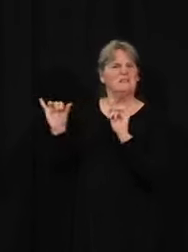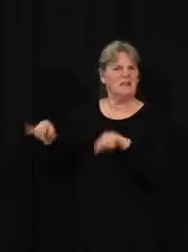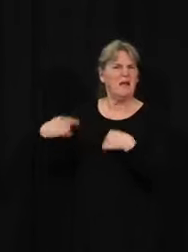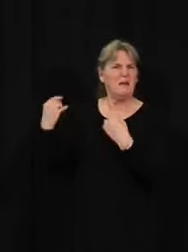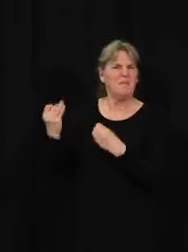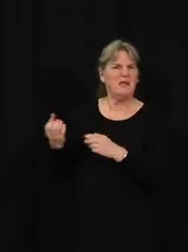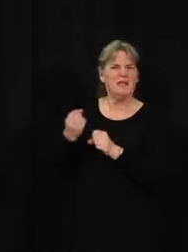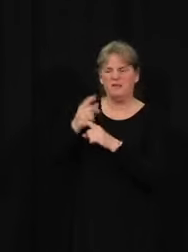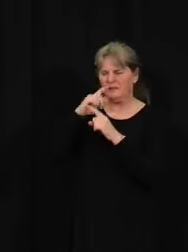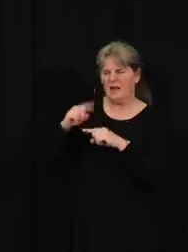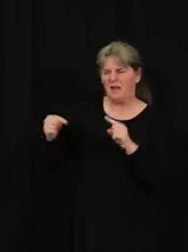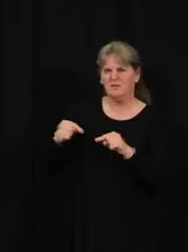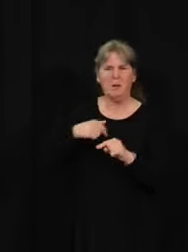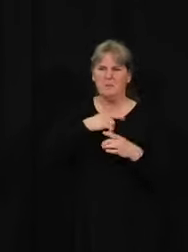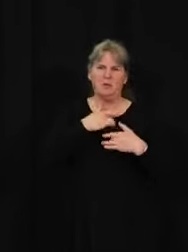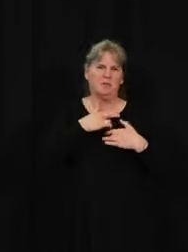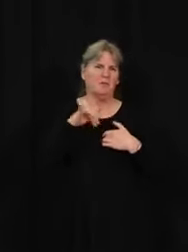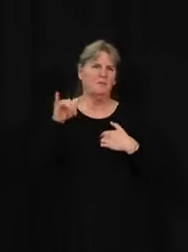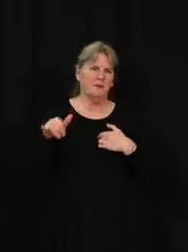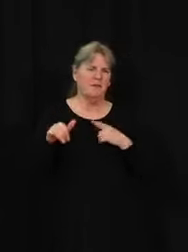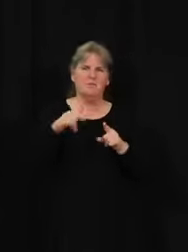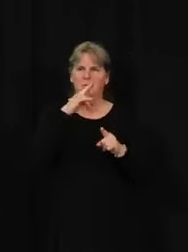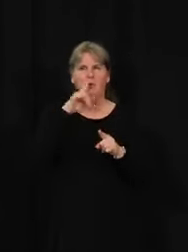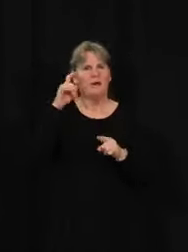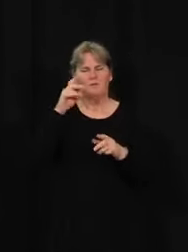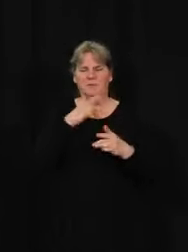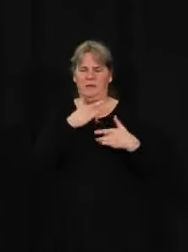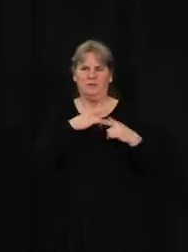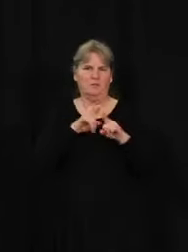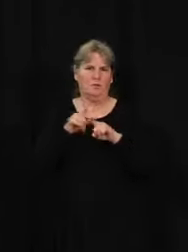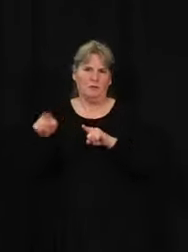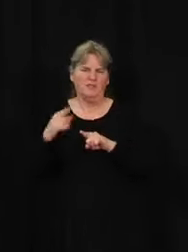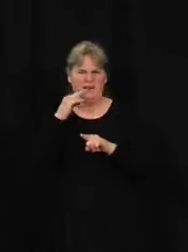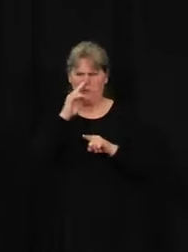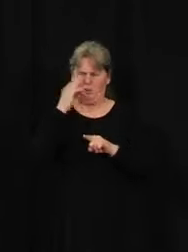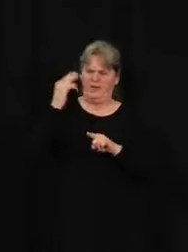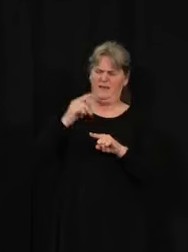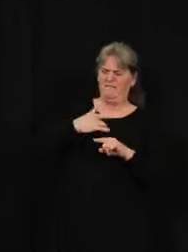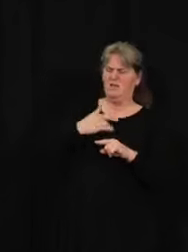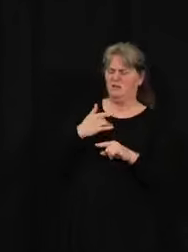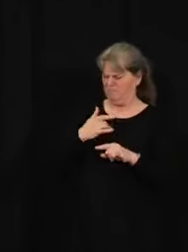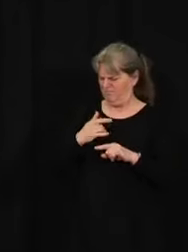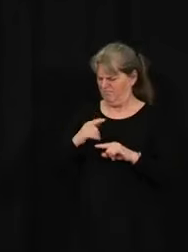allergies, I am not particularly worried nor do you need to be. If it is something different or